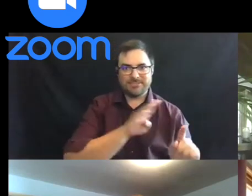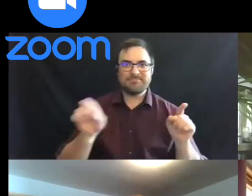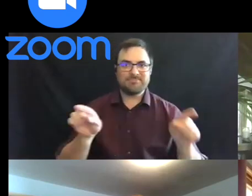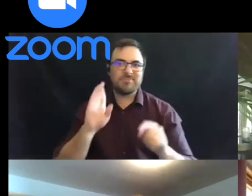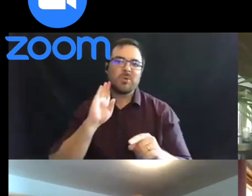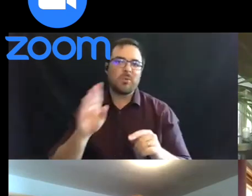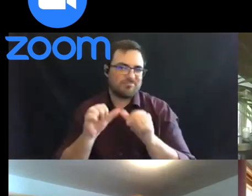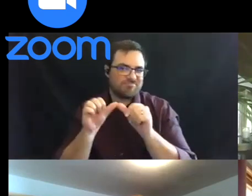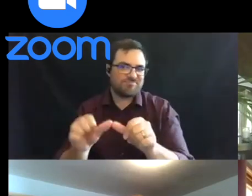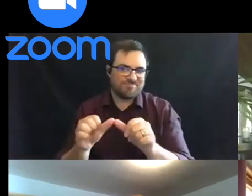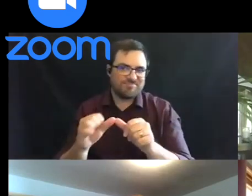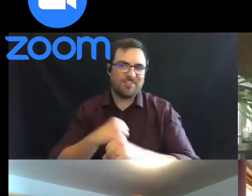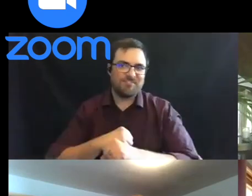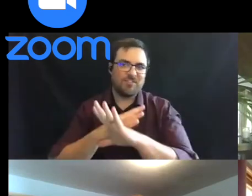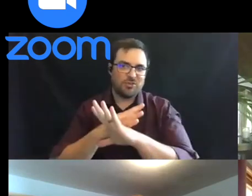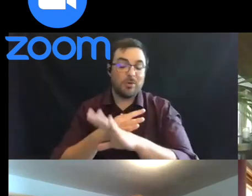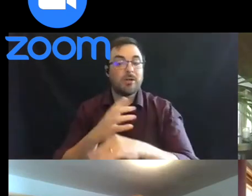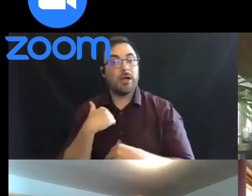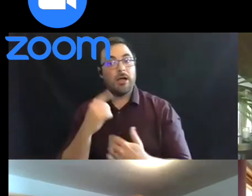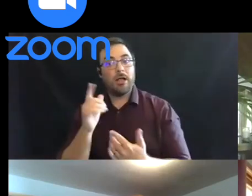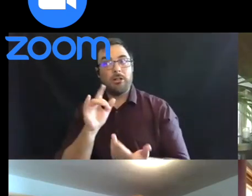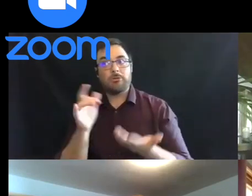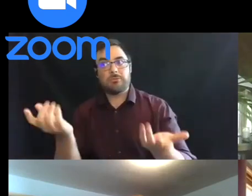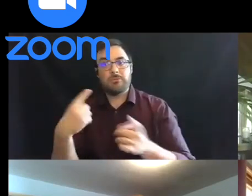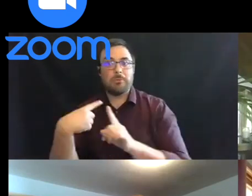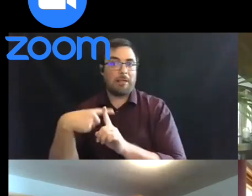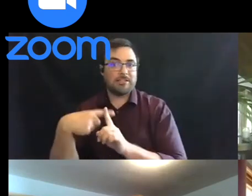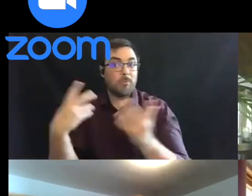you know, I try to always look for the positives. We've come out with some some really cool tools